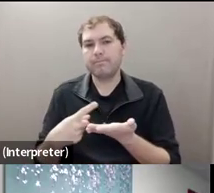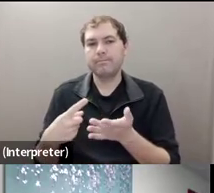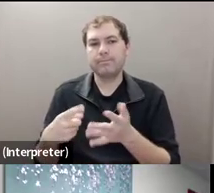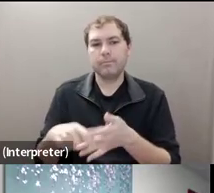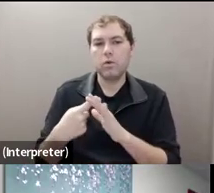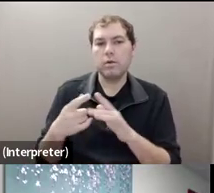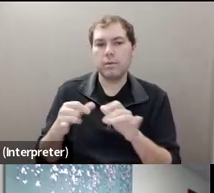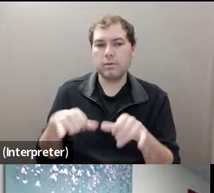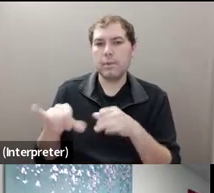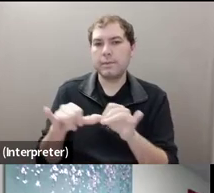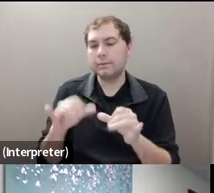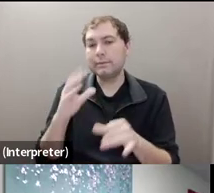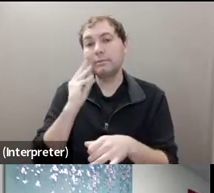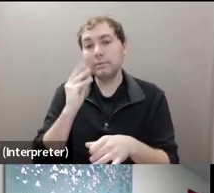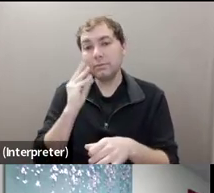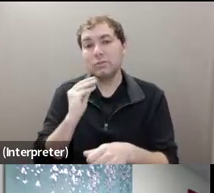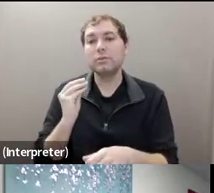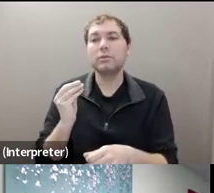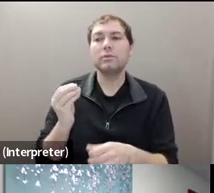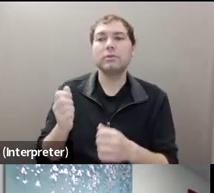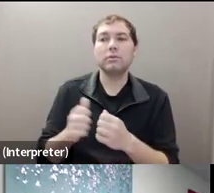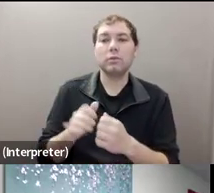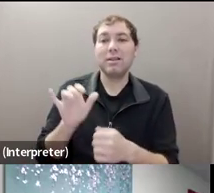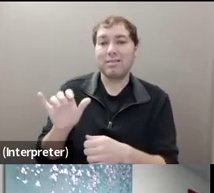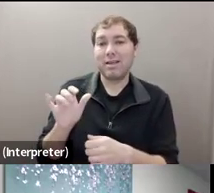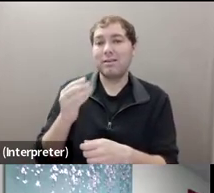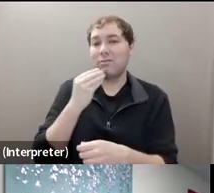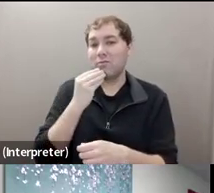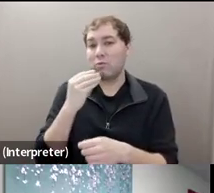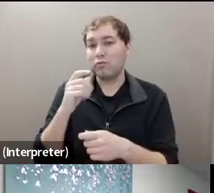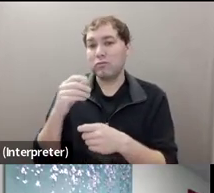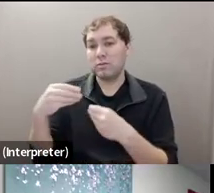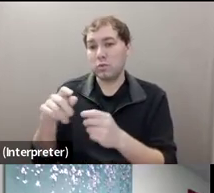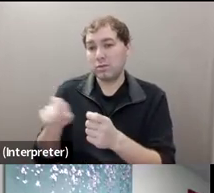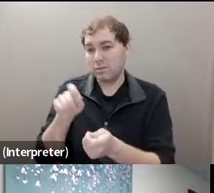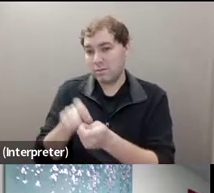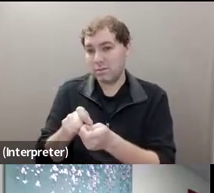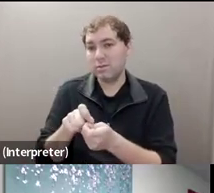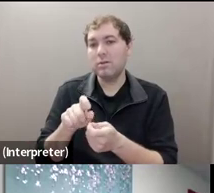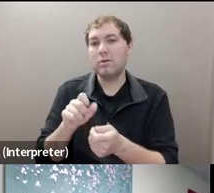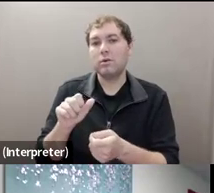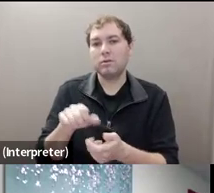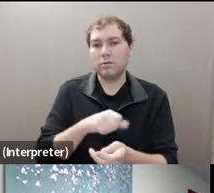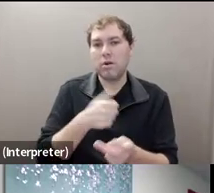17036717673: experiences, either with that grocery store or others 17036717673: in 17036717673: and